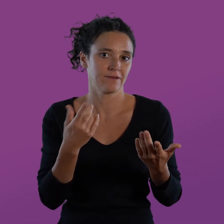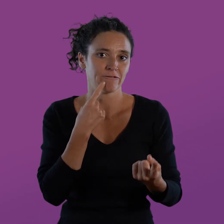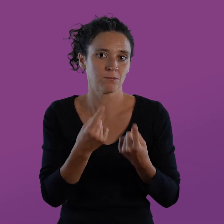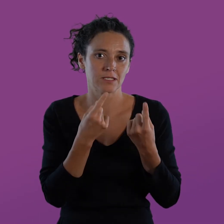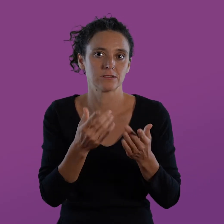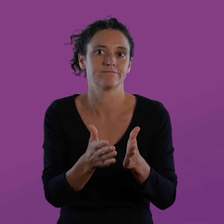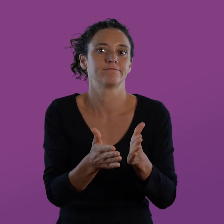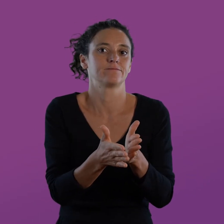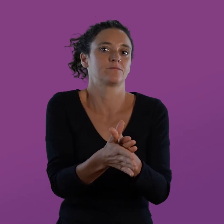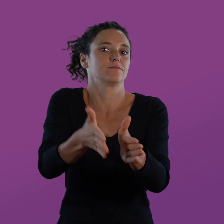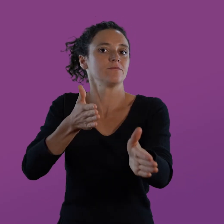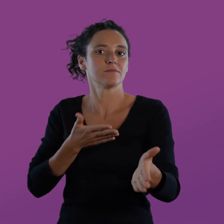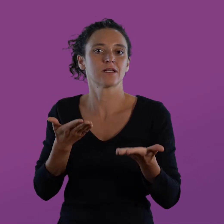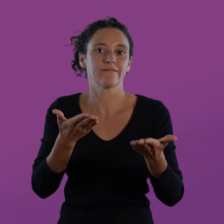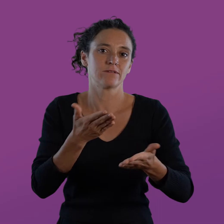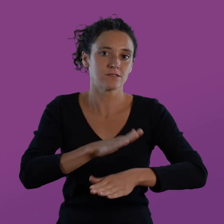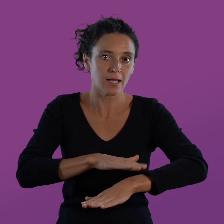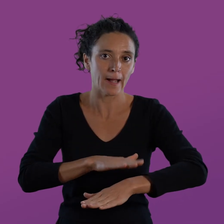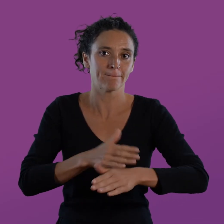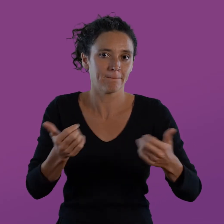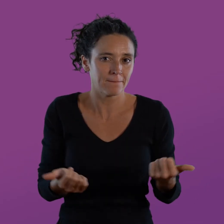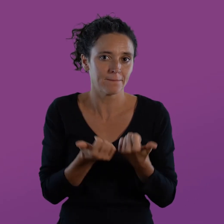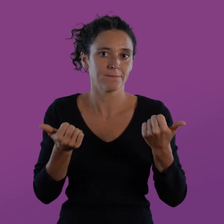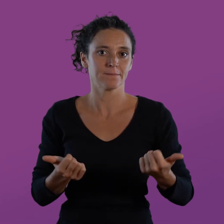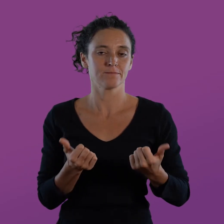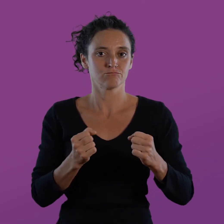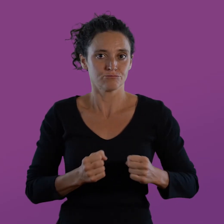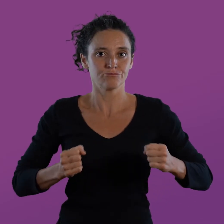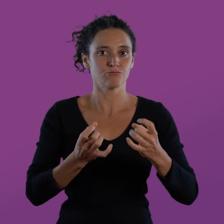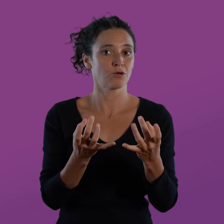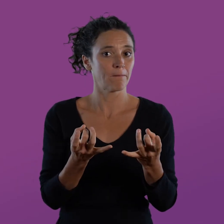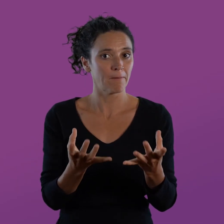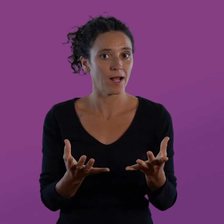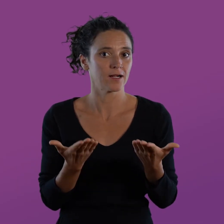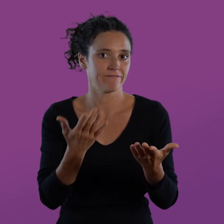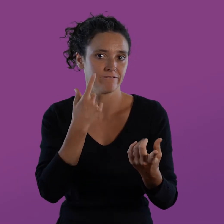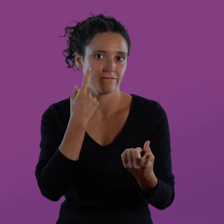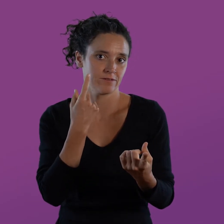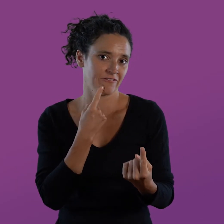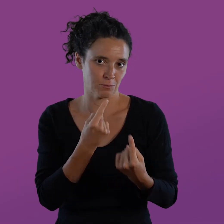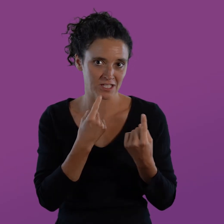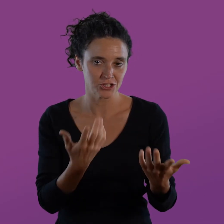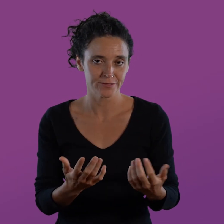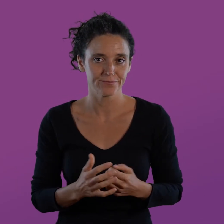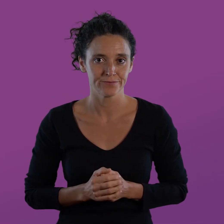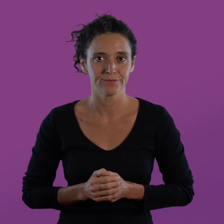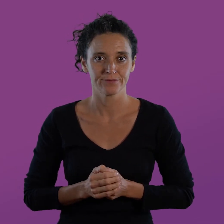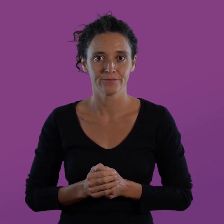We will provide as much notice and time as is practical to allow people to provide information.